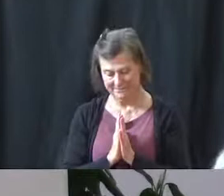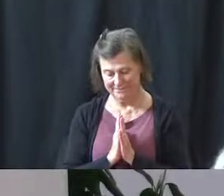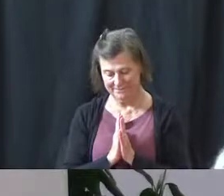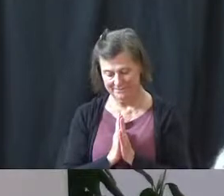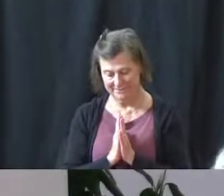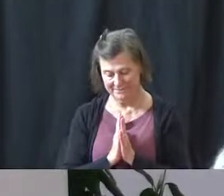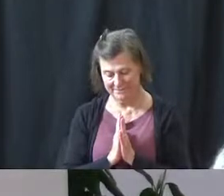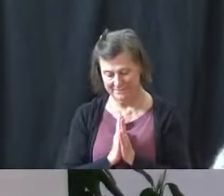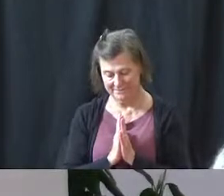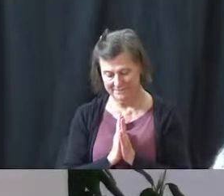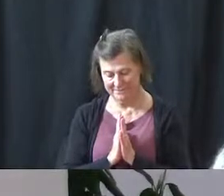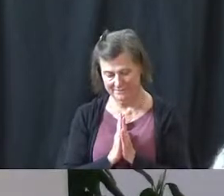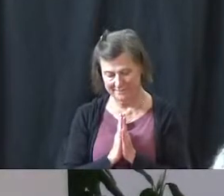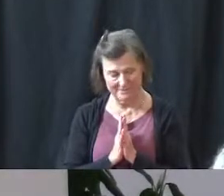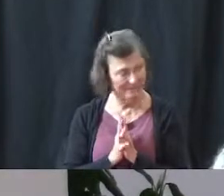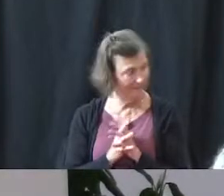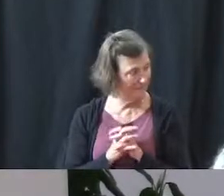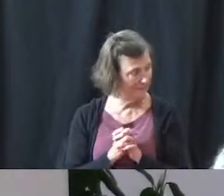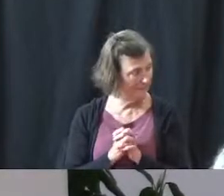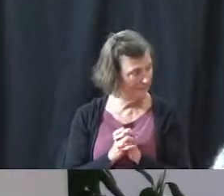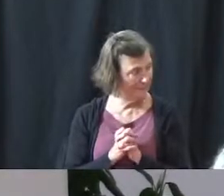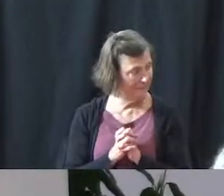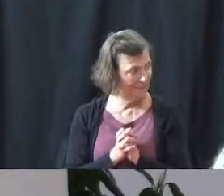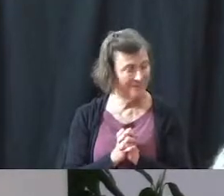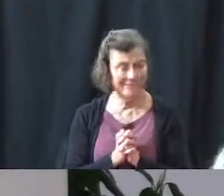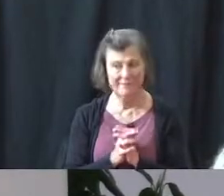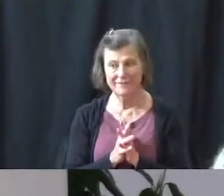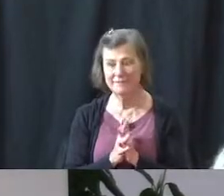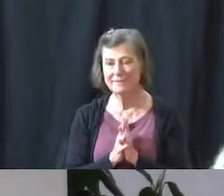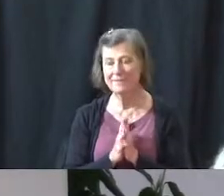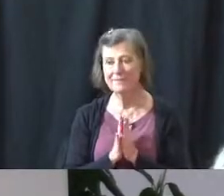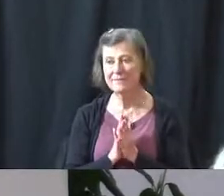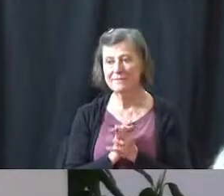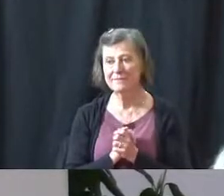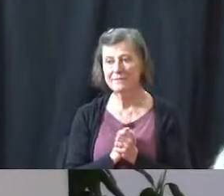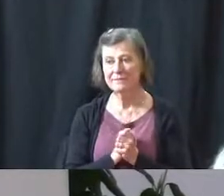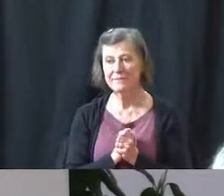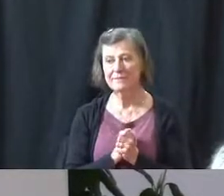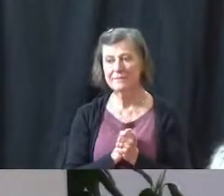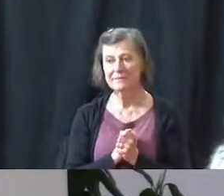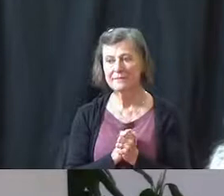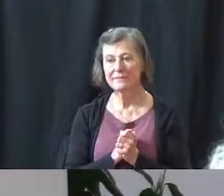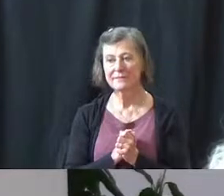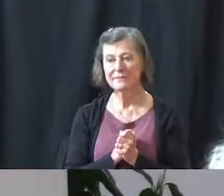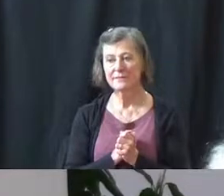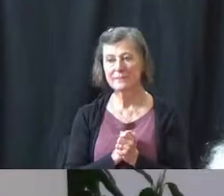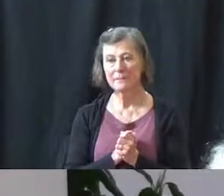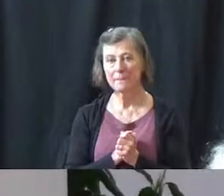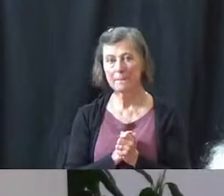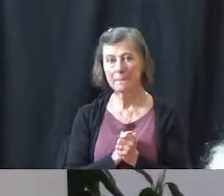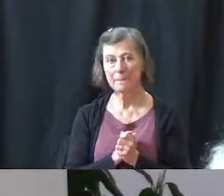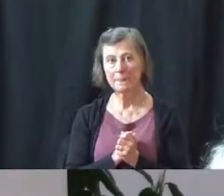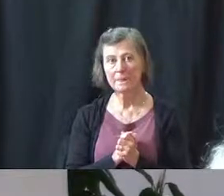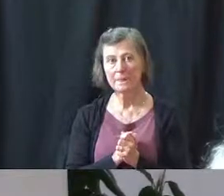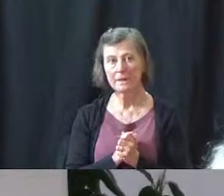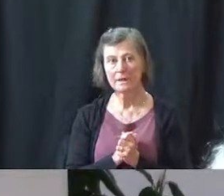Amen